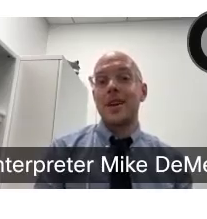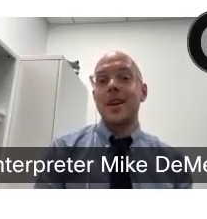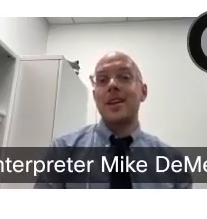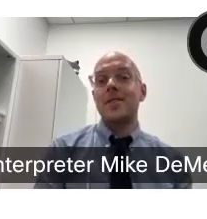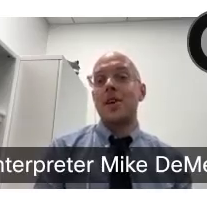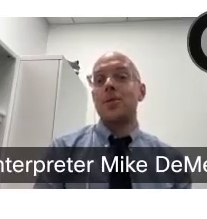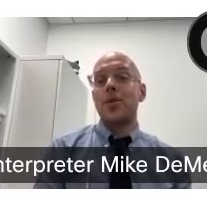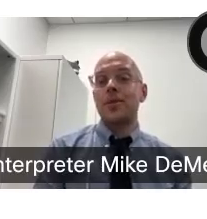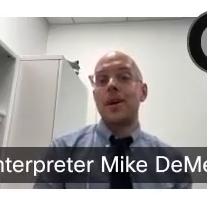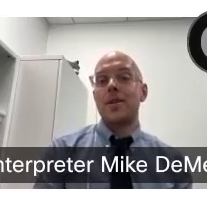It's available 24 hours a day,